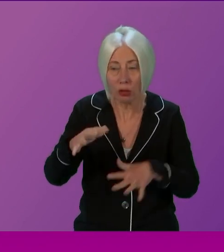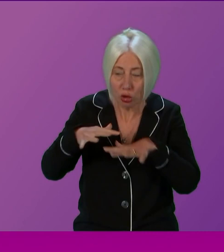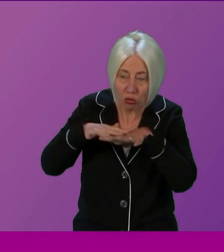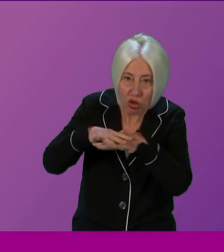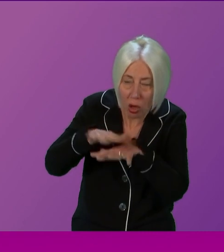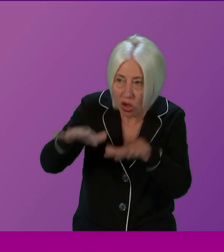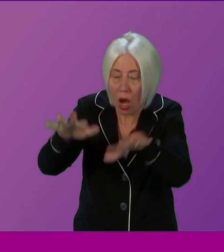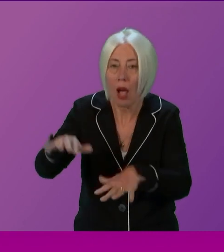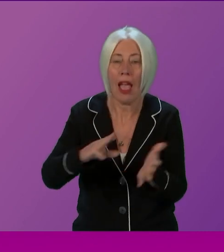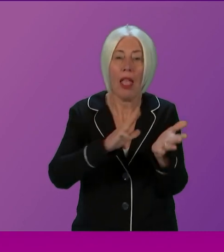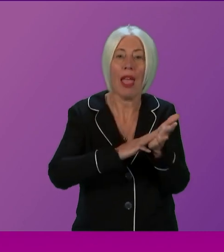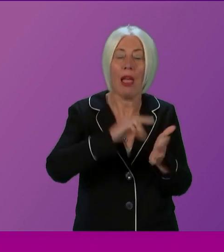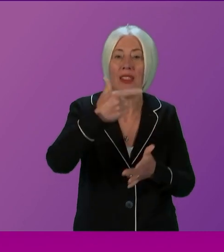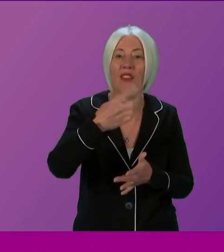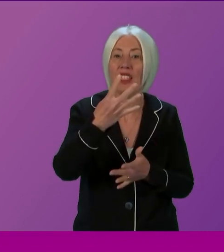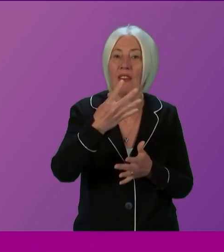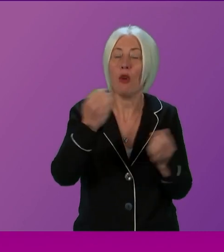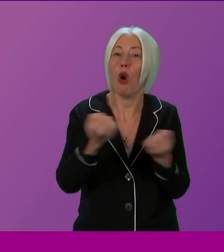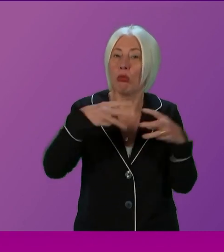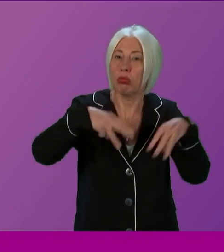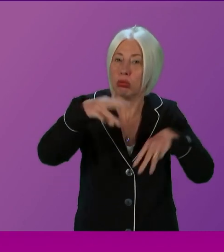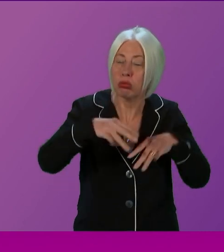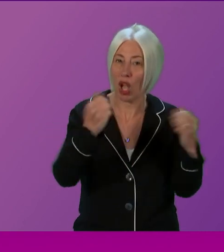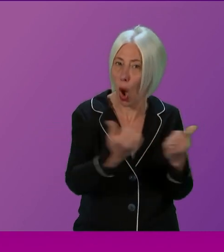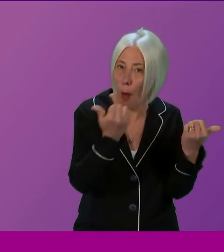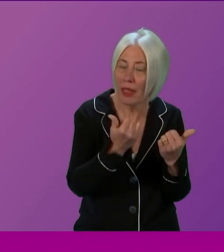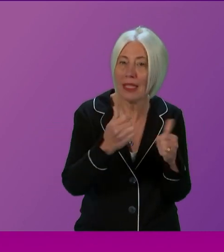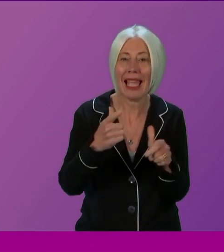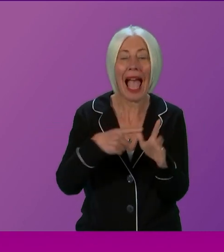The M74 has been completed, the Aberdeen bypass has been built, and the Queensferry